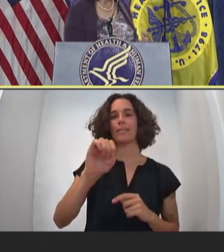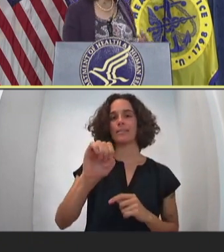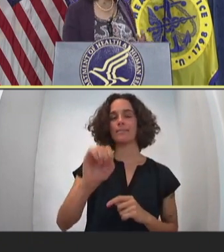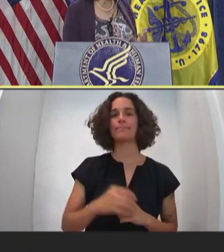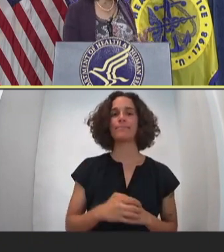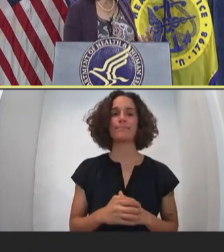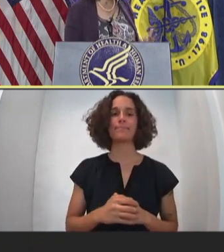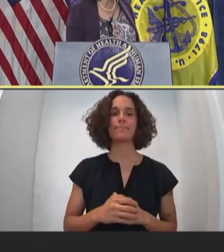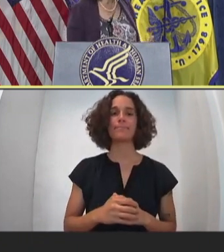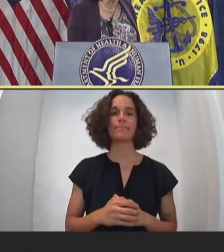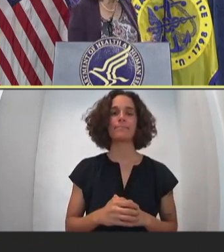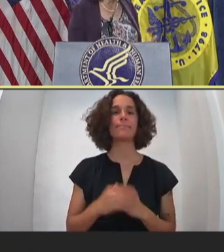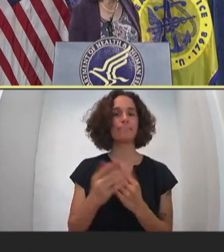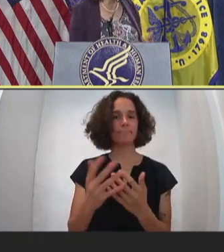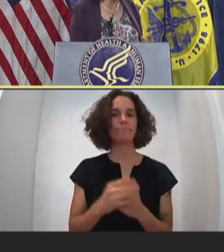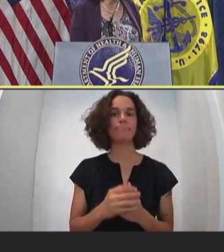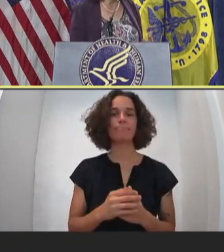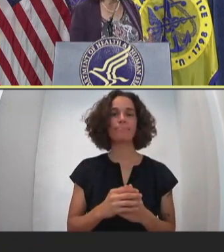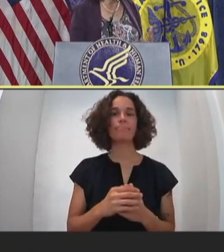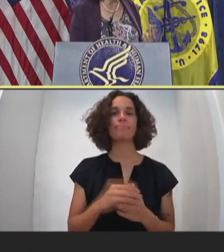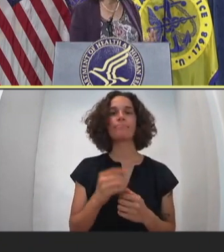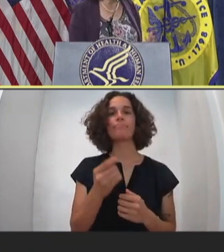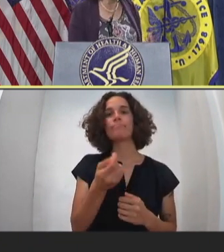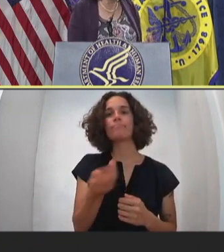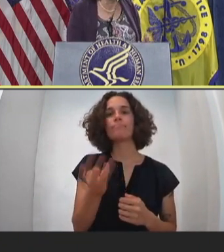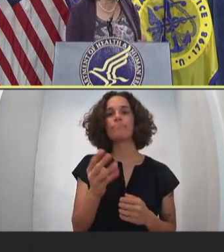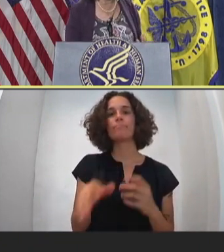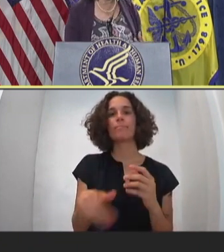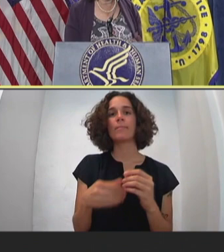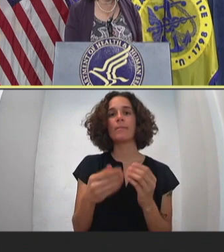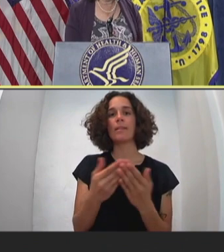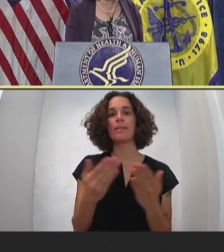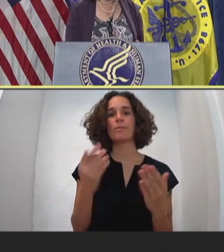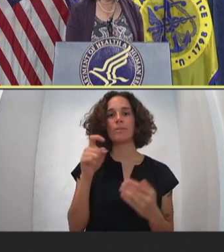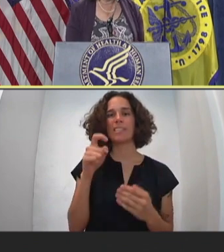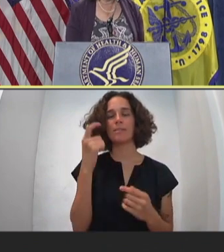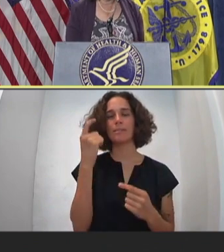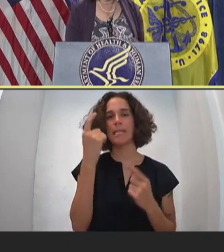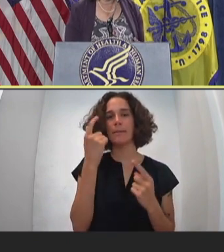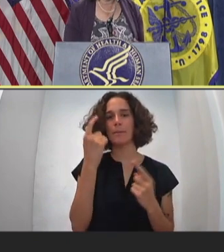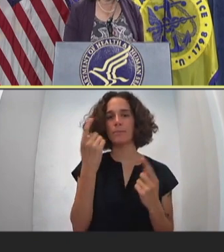And then there's some additional things that need to be -- that we need to be thinking about